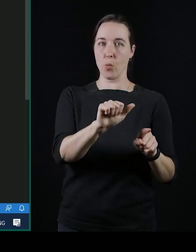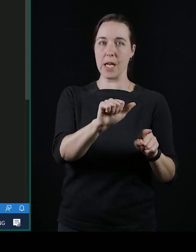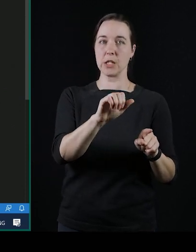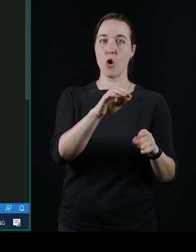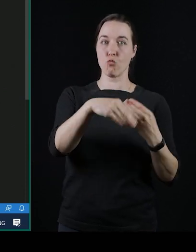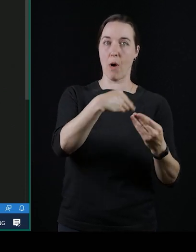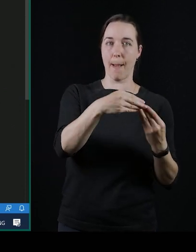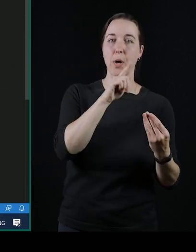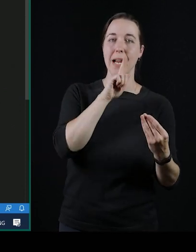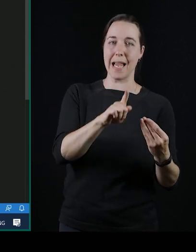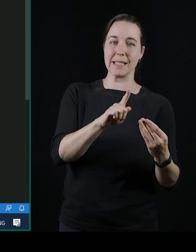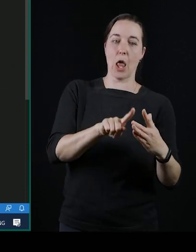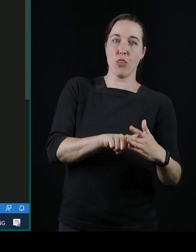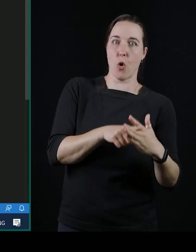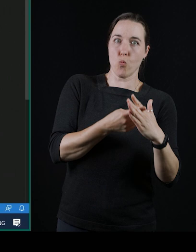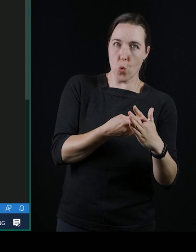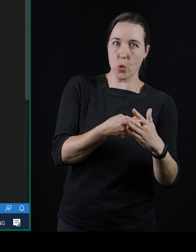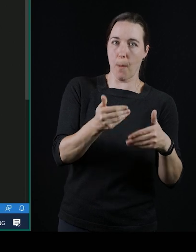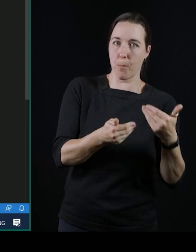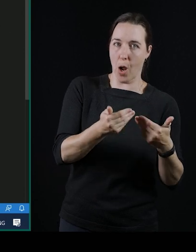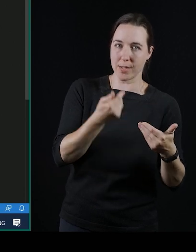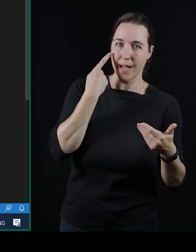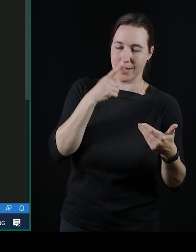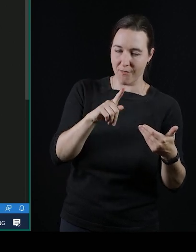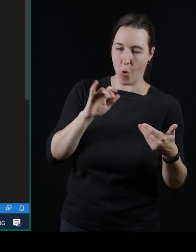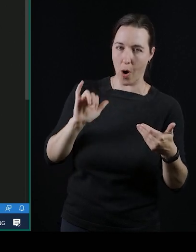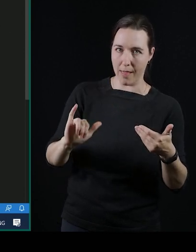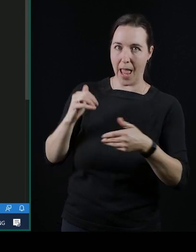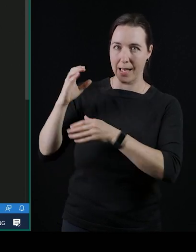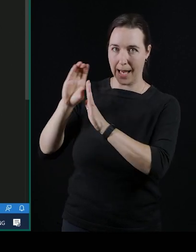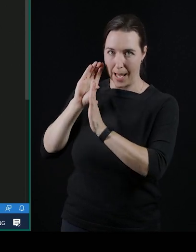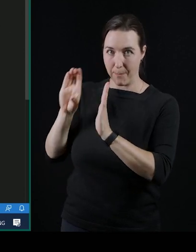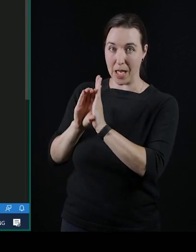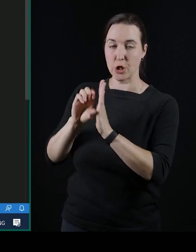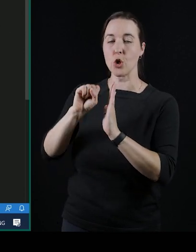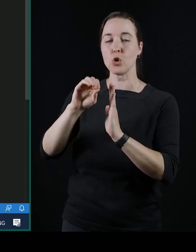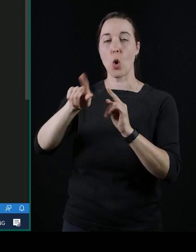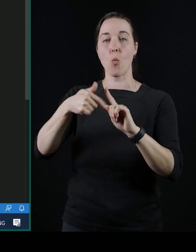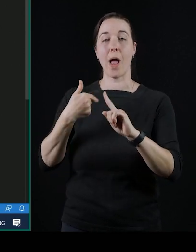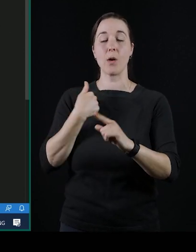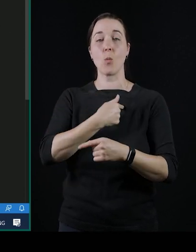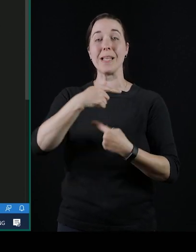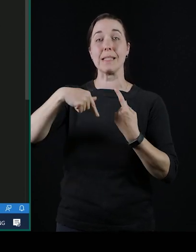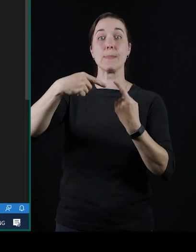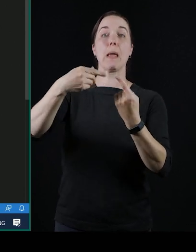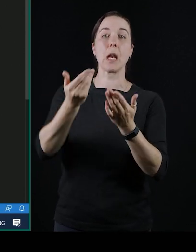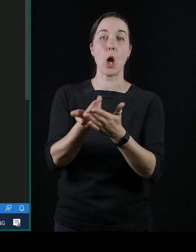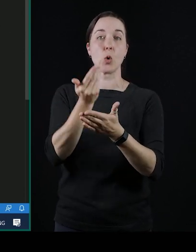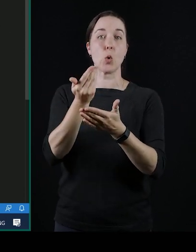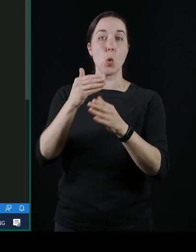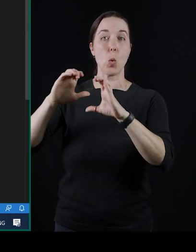that actually the root process of the container image. So essentially when we spin up a new container from our container limits,